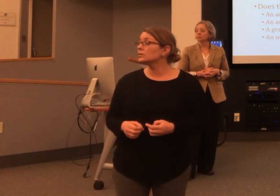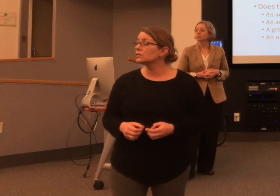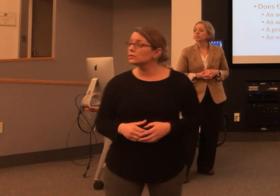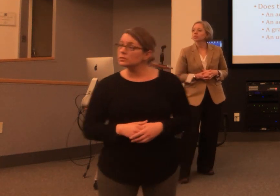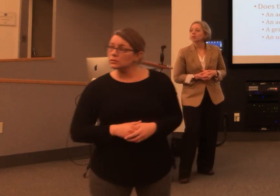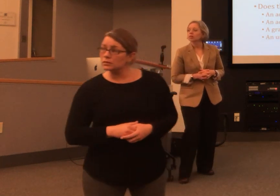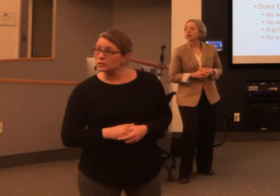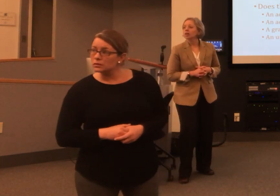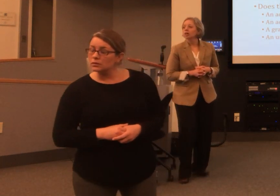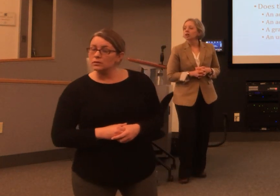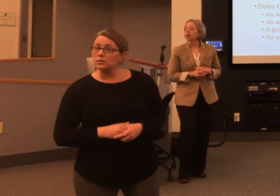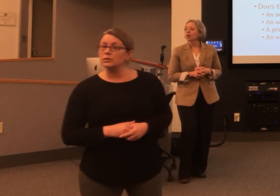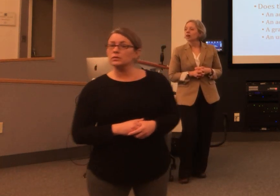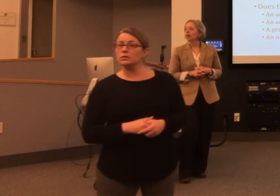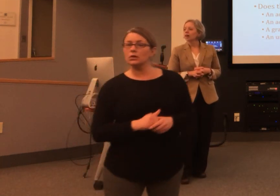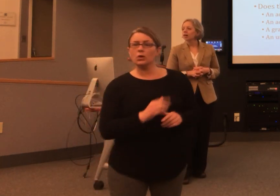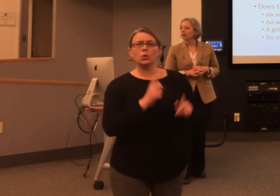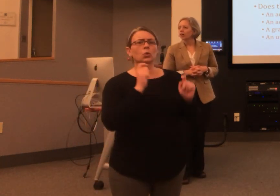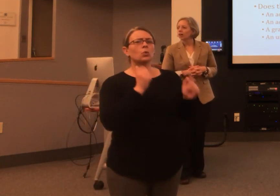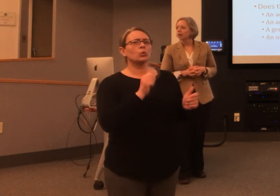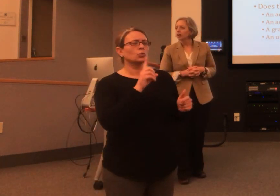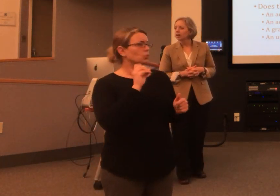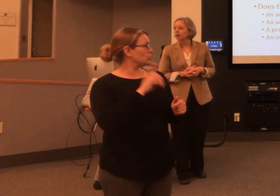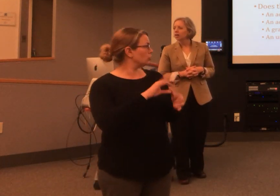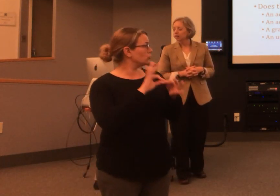So I just wanted to ask you about copyright on the internet.